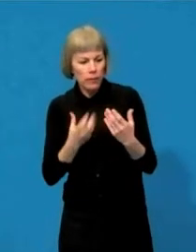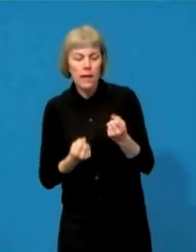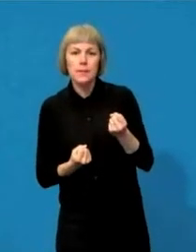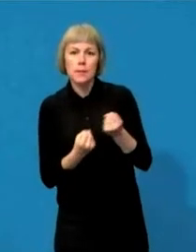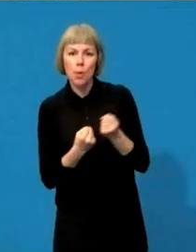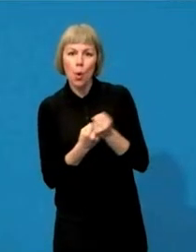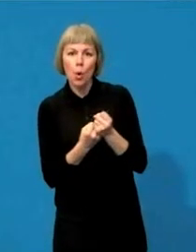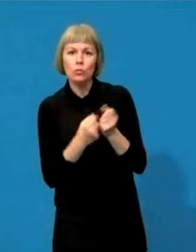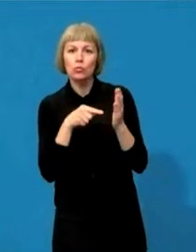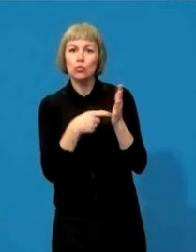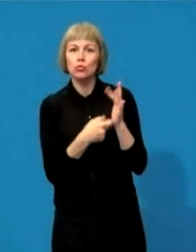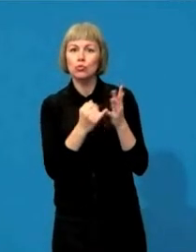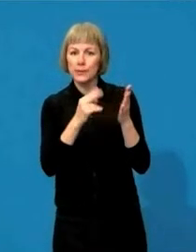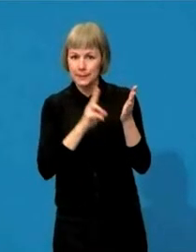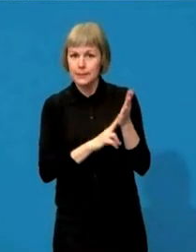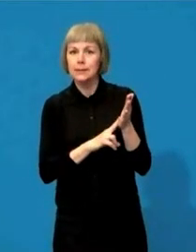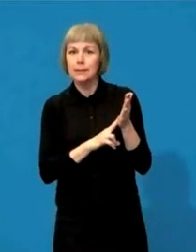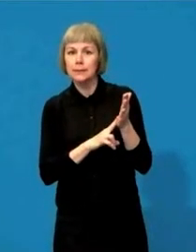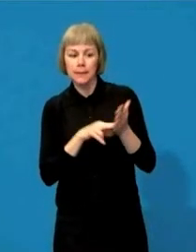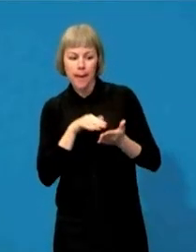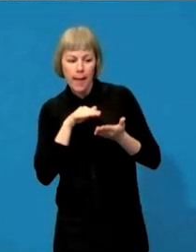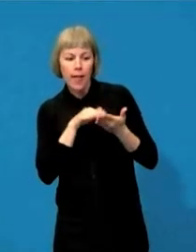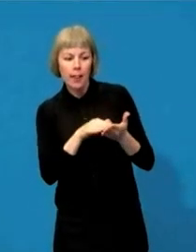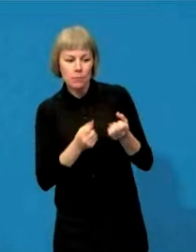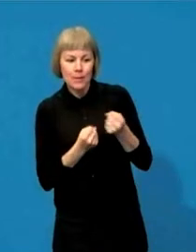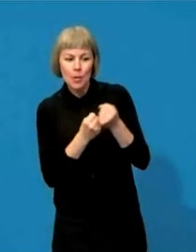in the background and make him - give him a feeling of ownership of his - of what he was